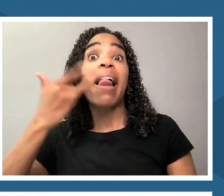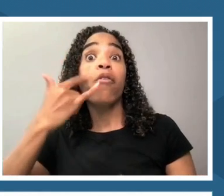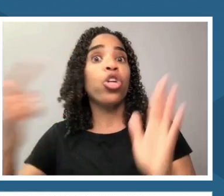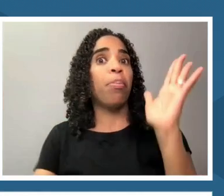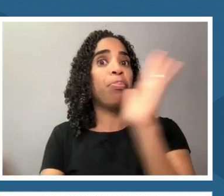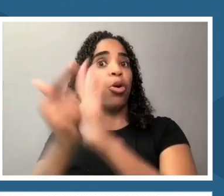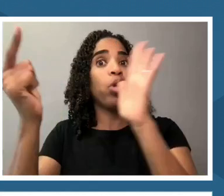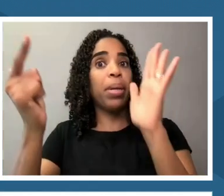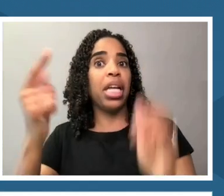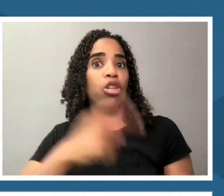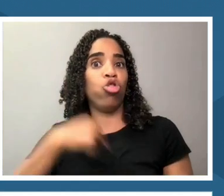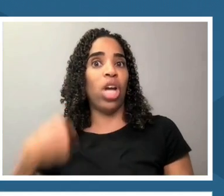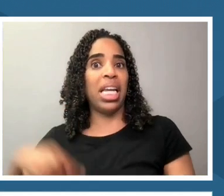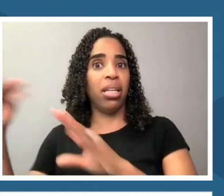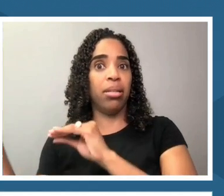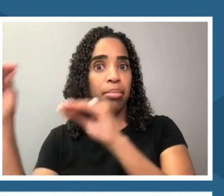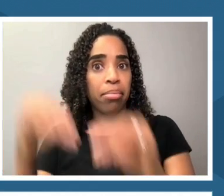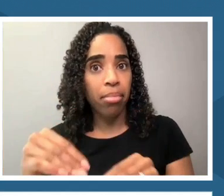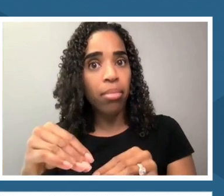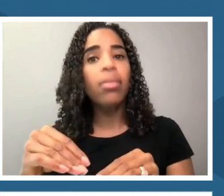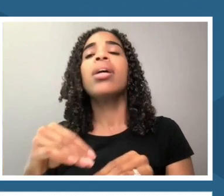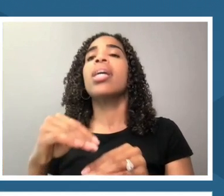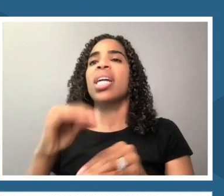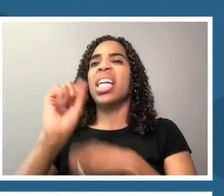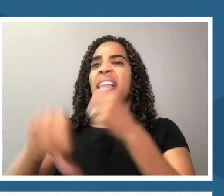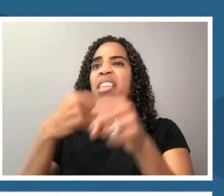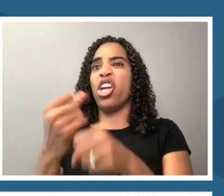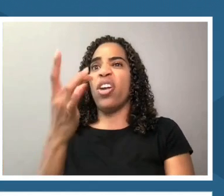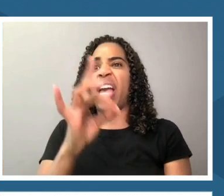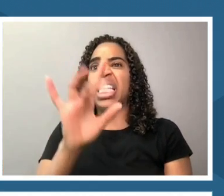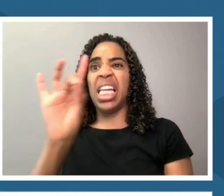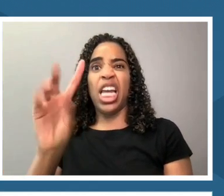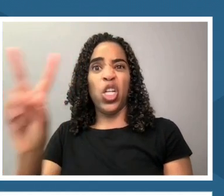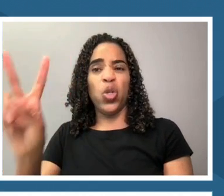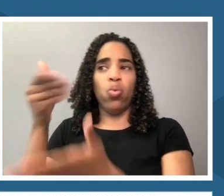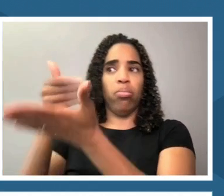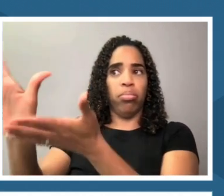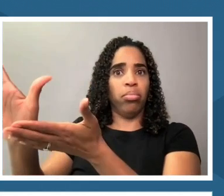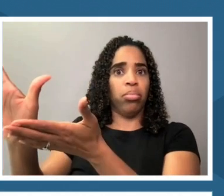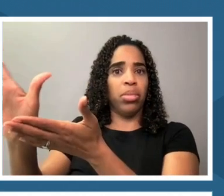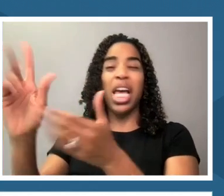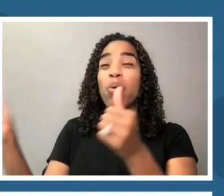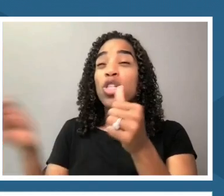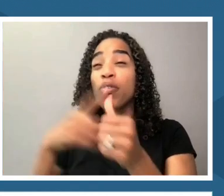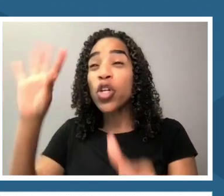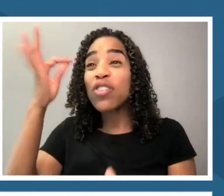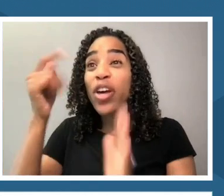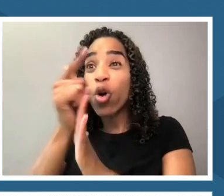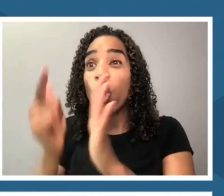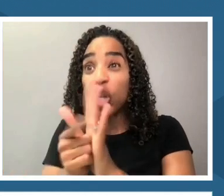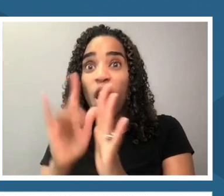the 1882 chinese exclusion act this was the first federal law to explicitly